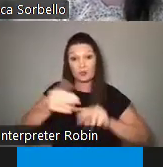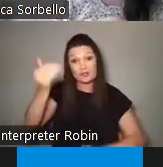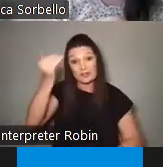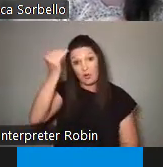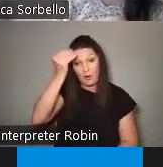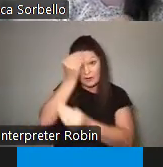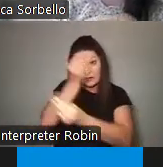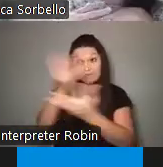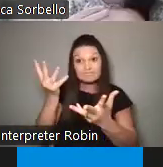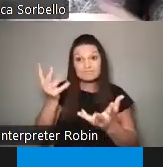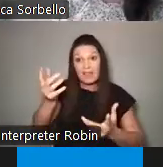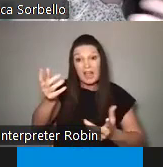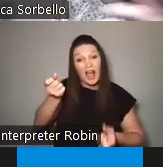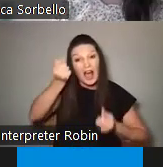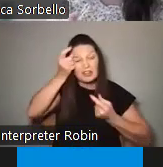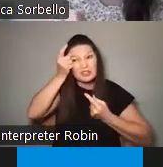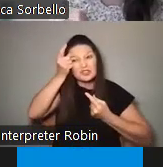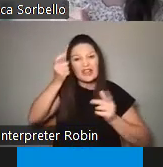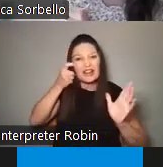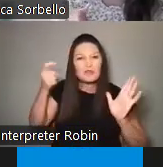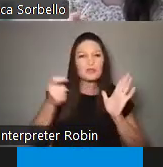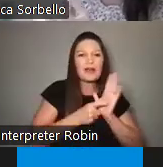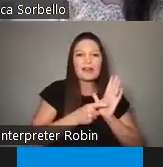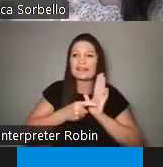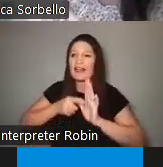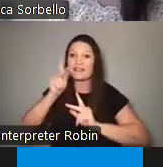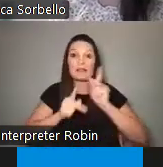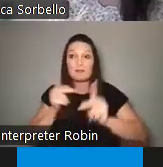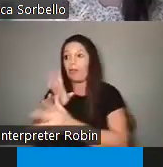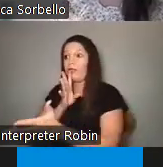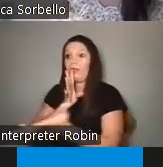experts and like I said their own experiences both personal